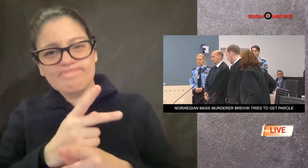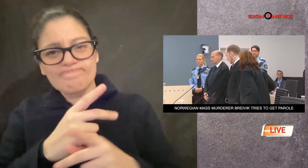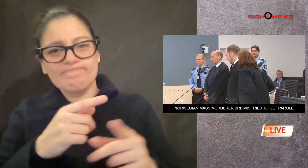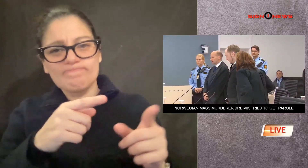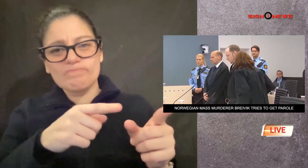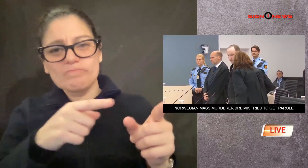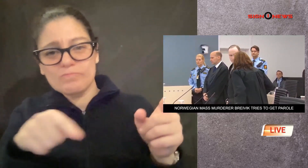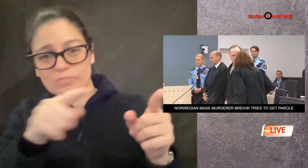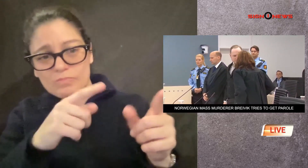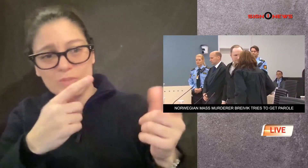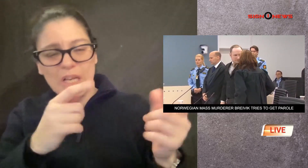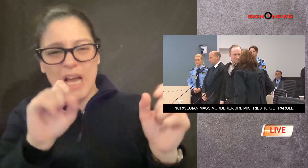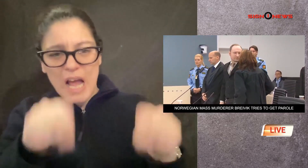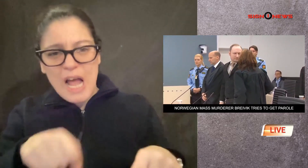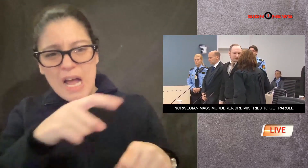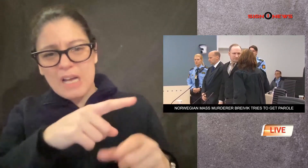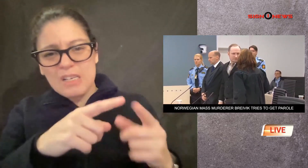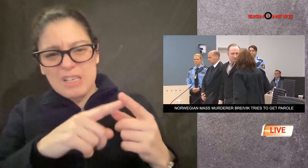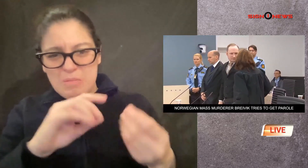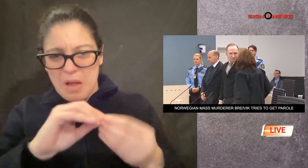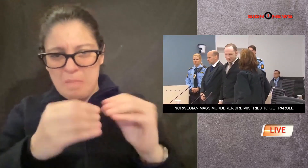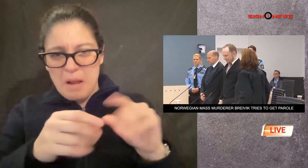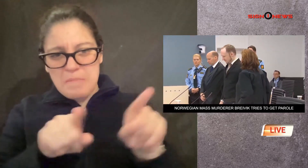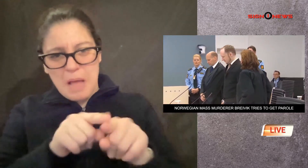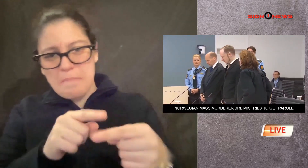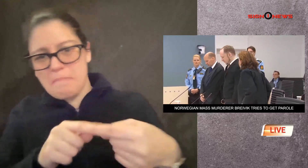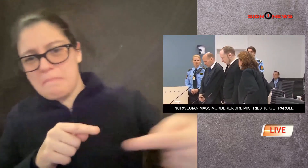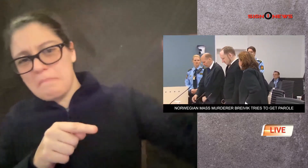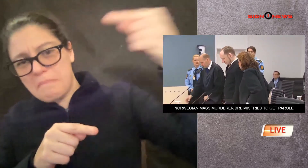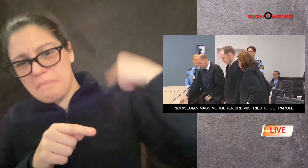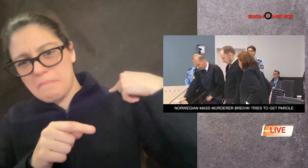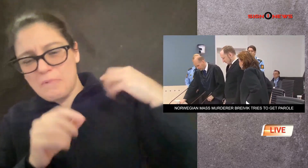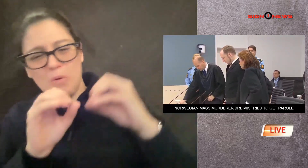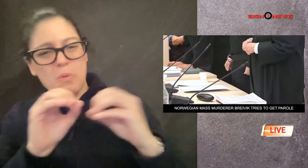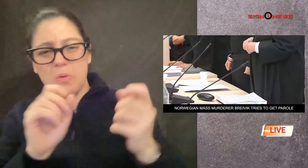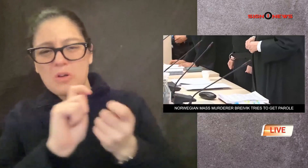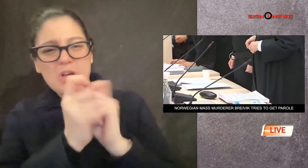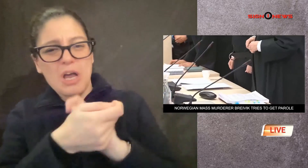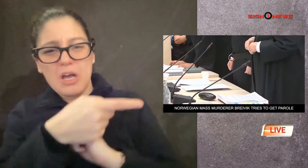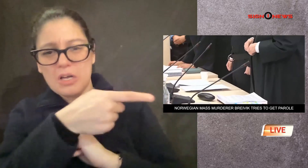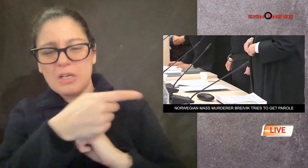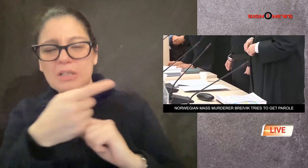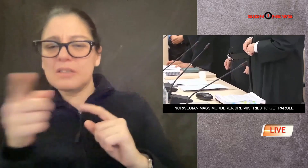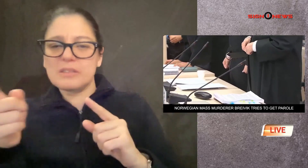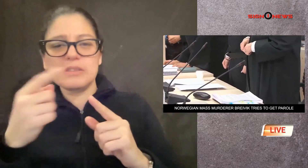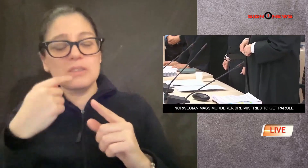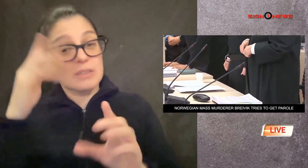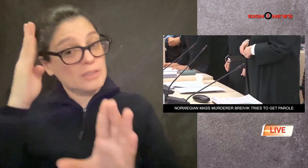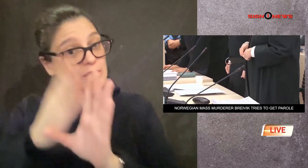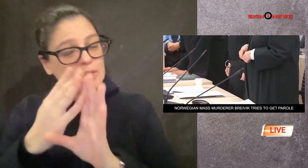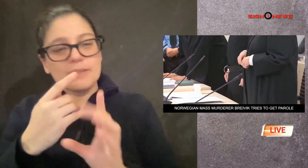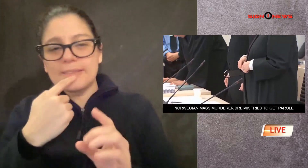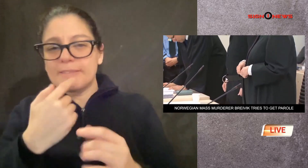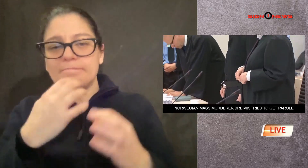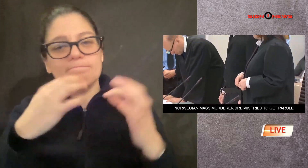however a psychiatrist testified Breivik is just as likely to commit violence today as